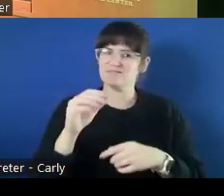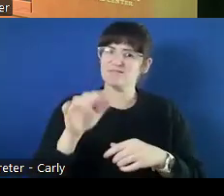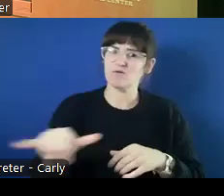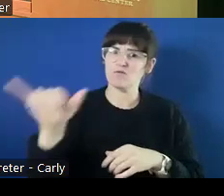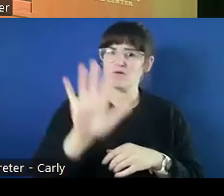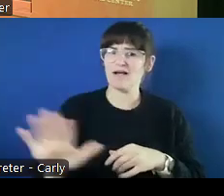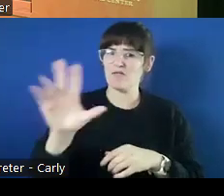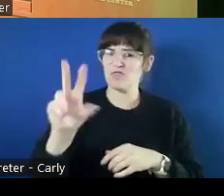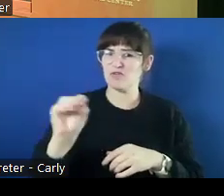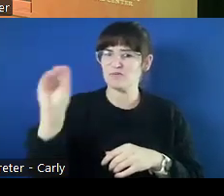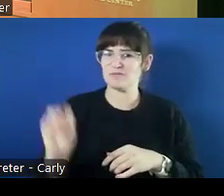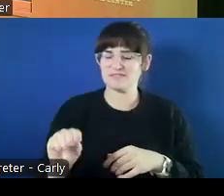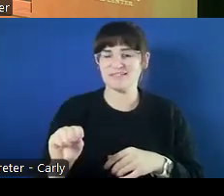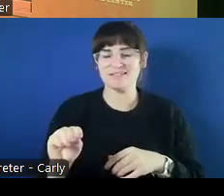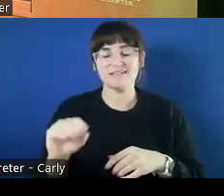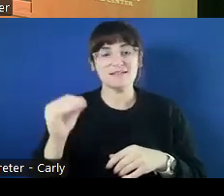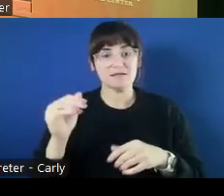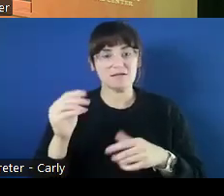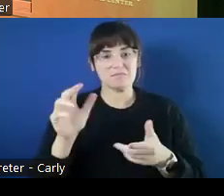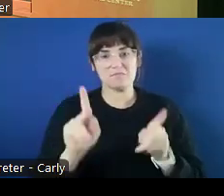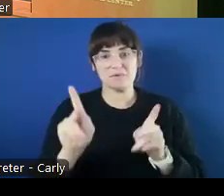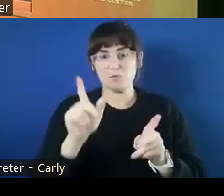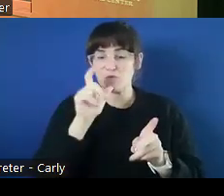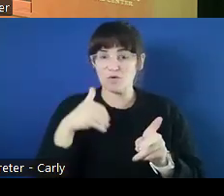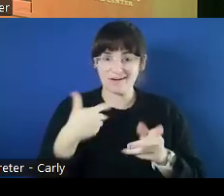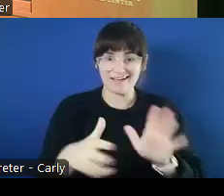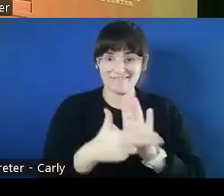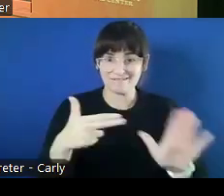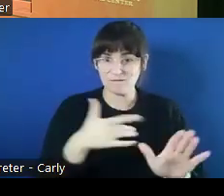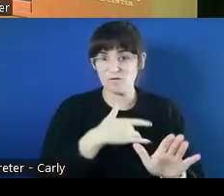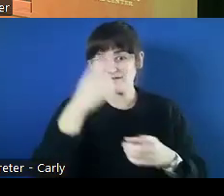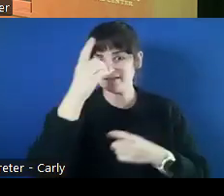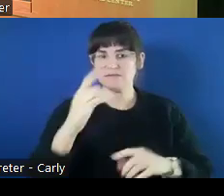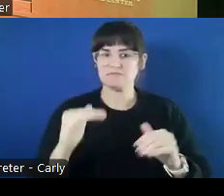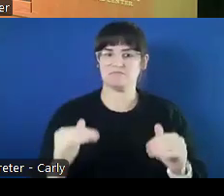heart disease have elevated levels of depression or anxiety and about 15% actually meet criteria